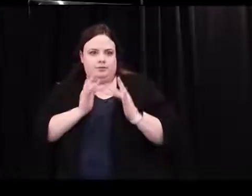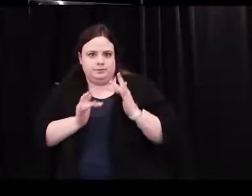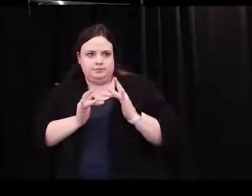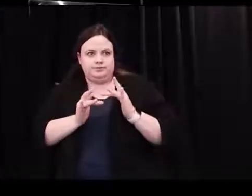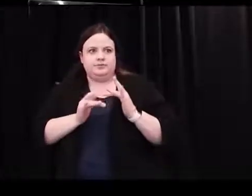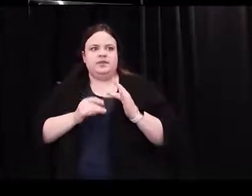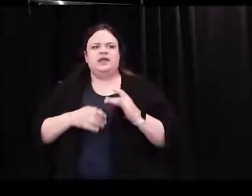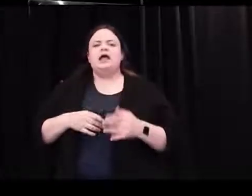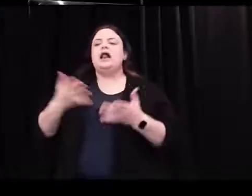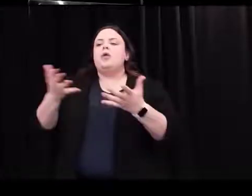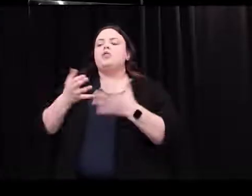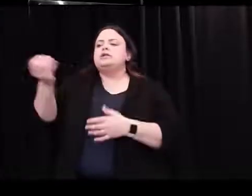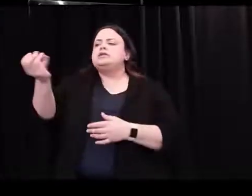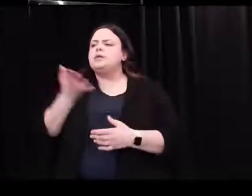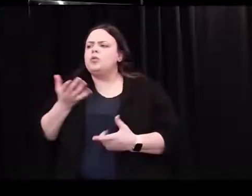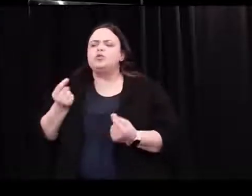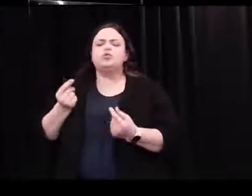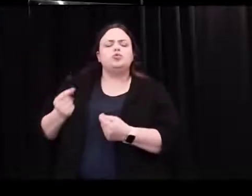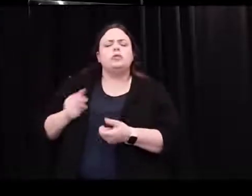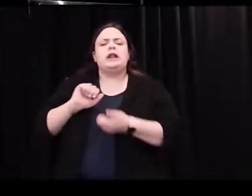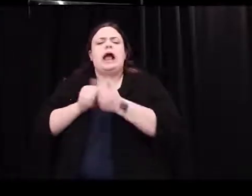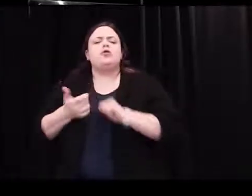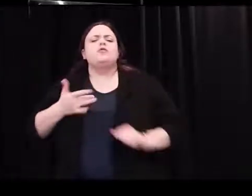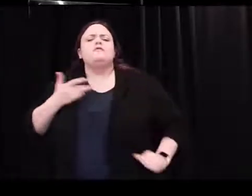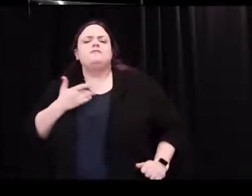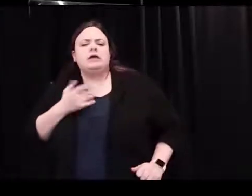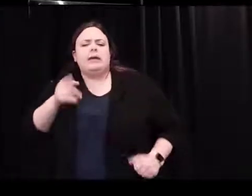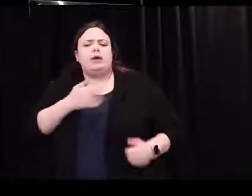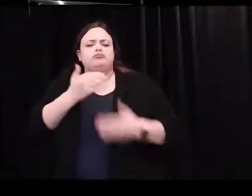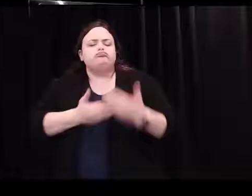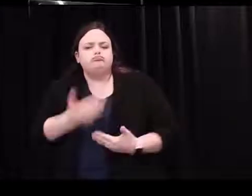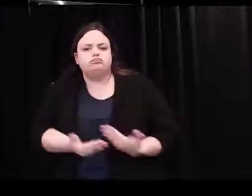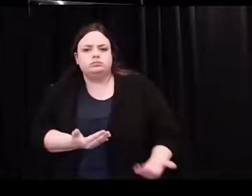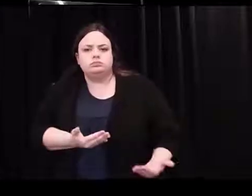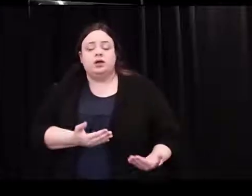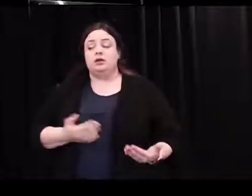and tell me how you feel about what you're doing. And so what happens is they're going to say well